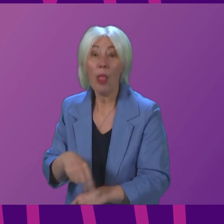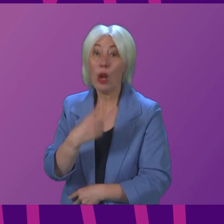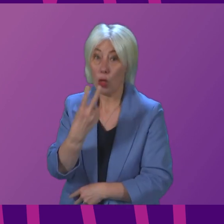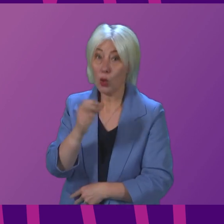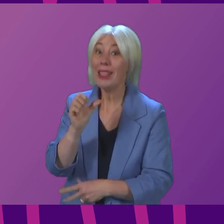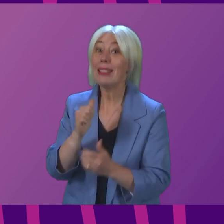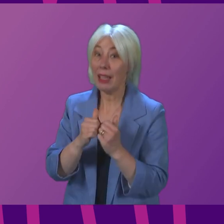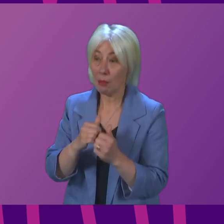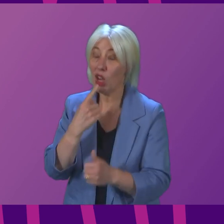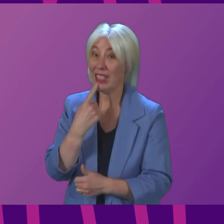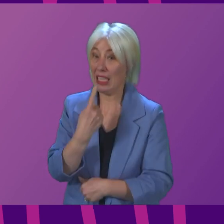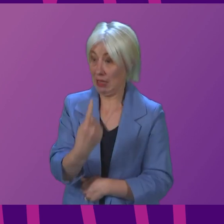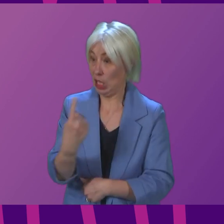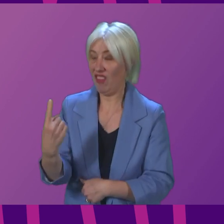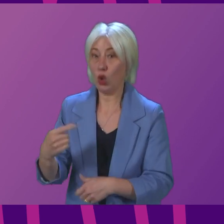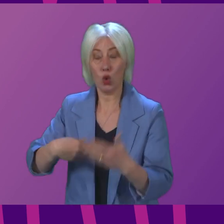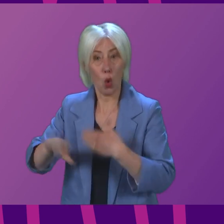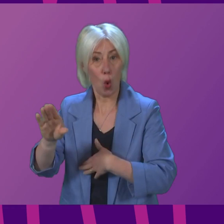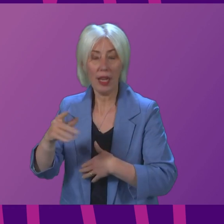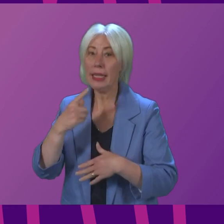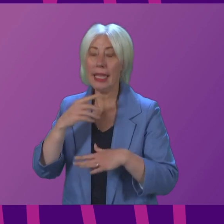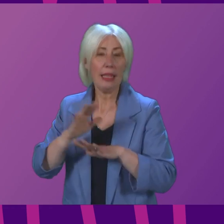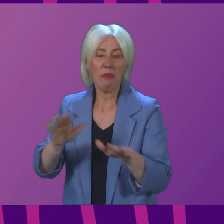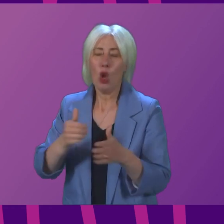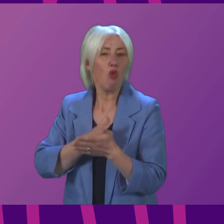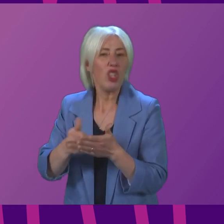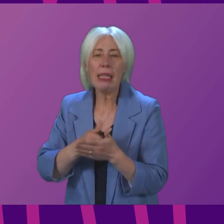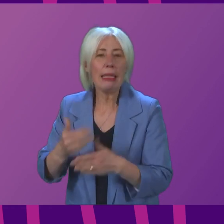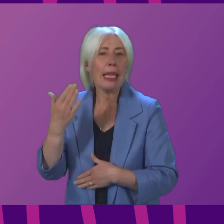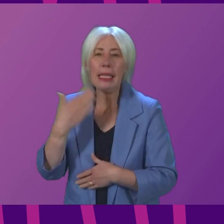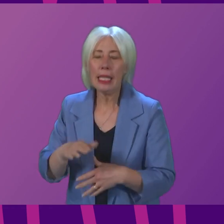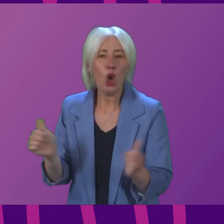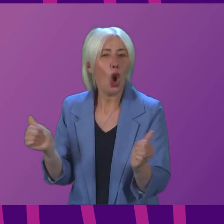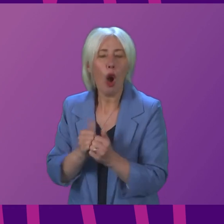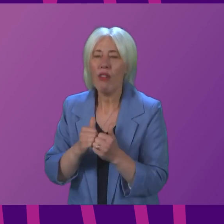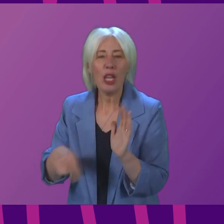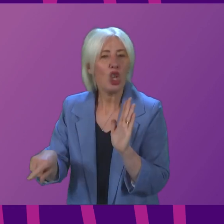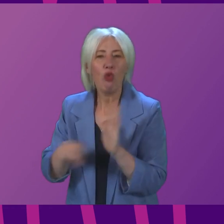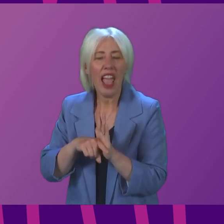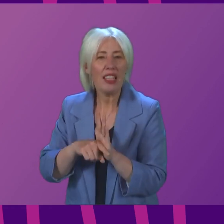“Individuals being discharged from hospital do not routinely need confirmation of a negative Covid test.”